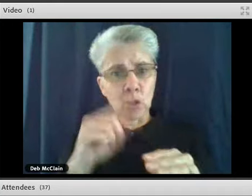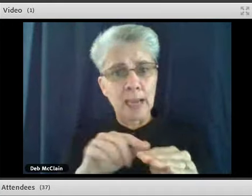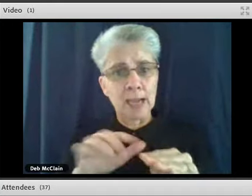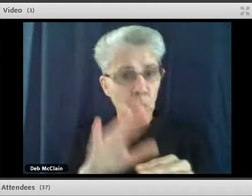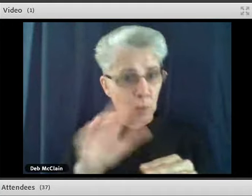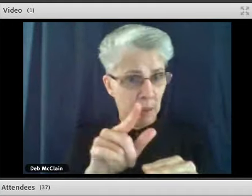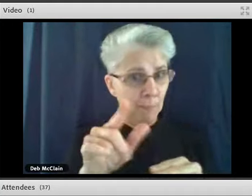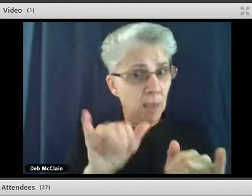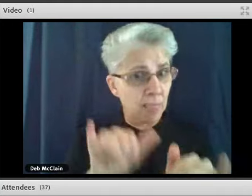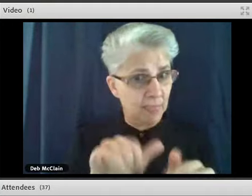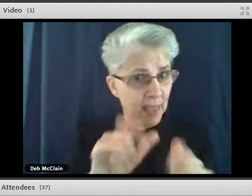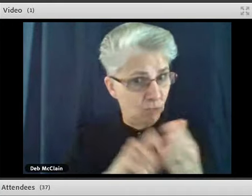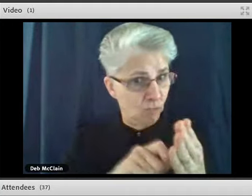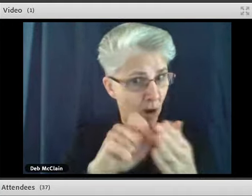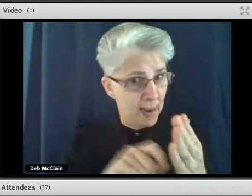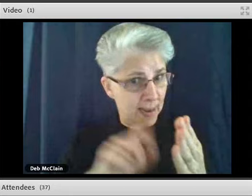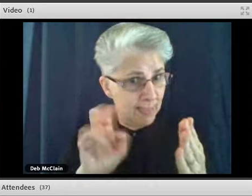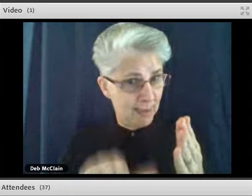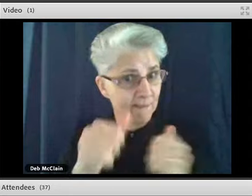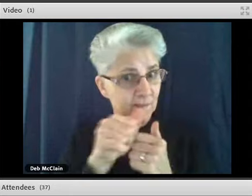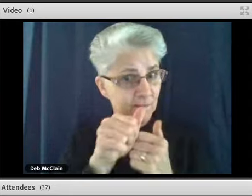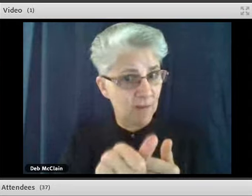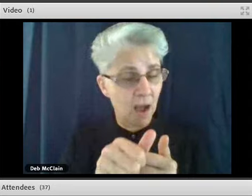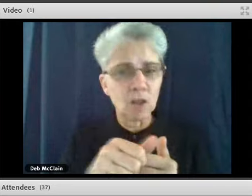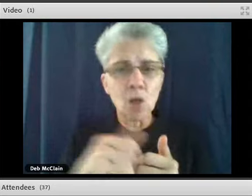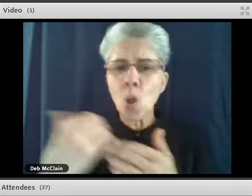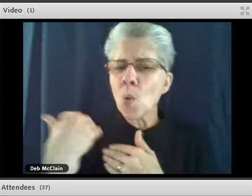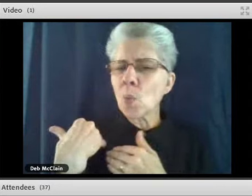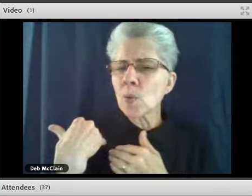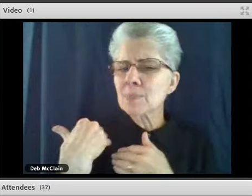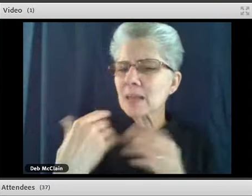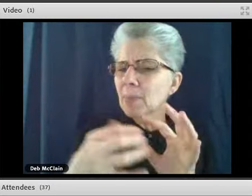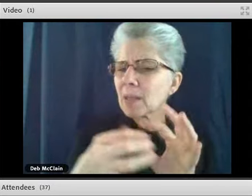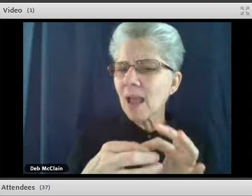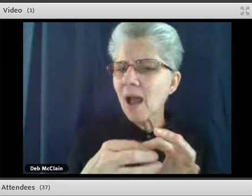But what does accessibility look like at your library? Is it in writing?